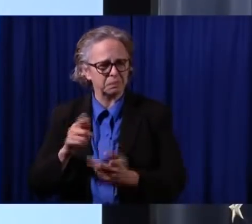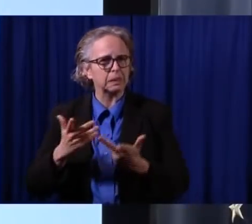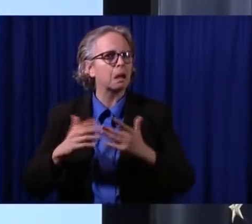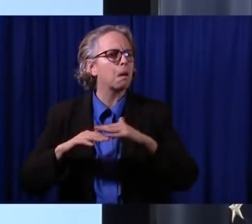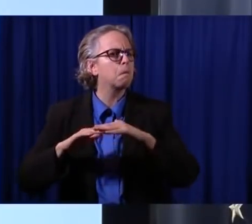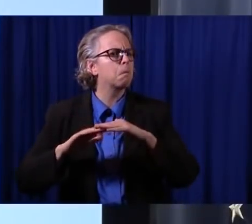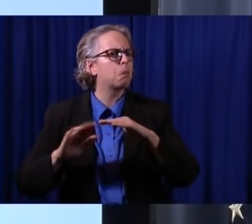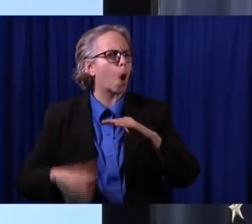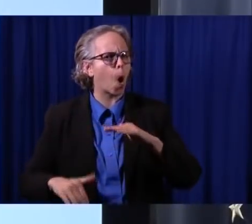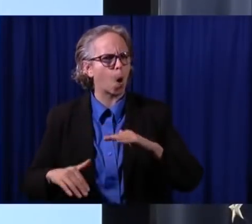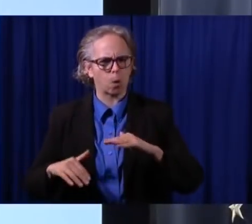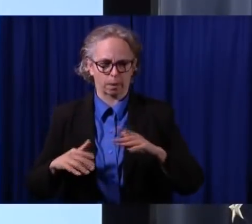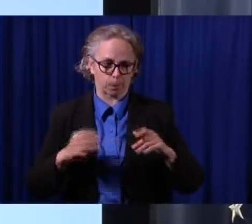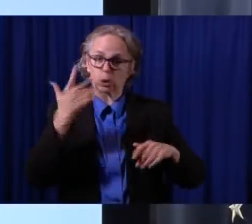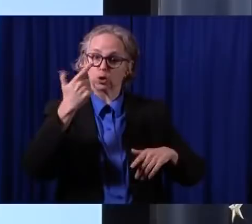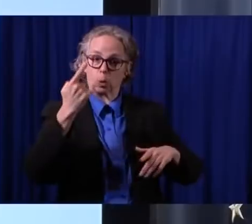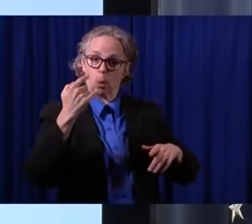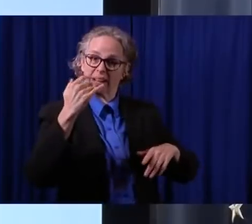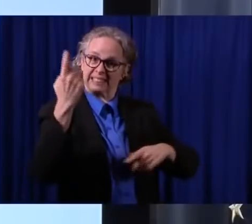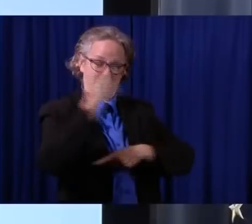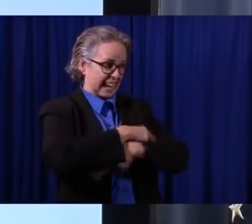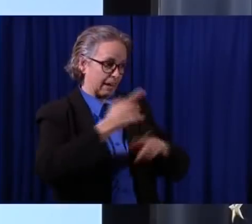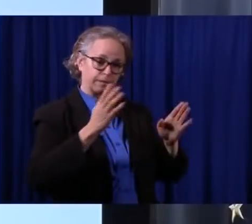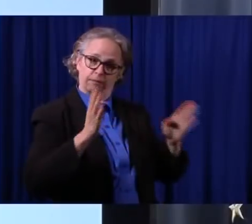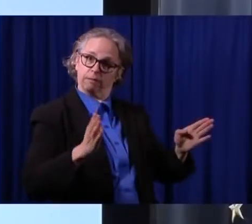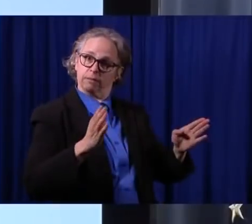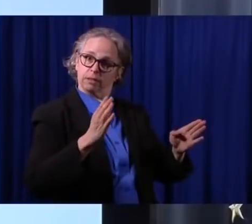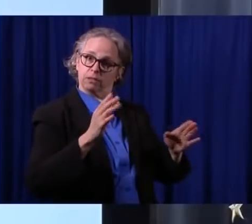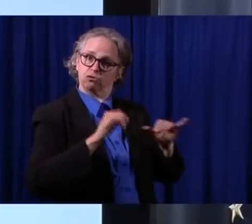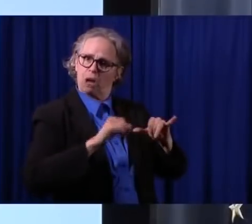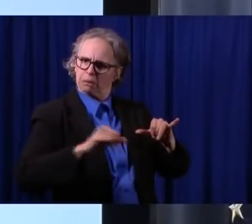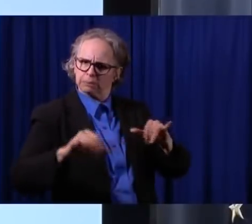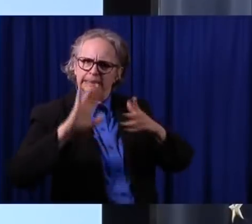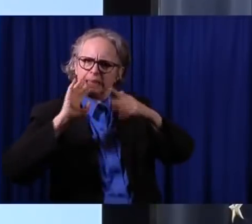IF YOU LOOK AT THE DEATHS, THAT